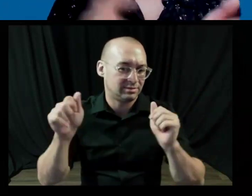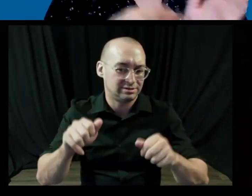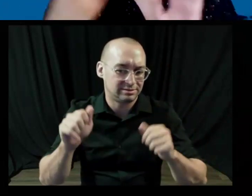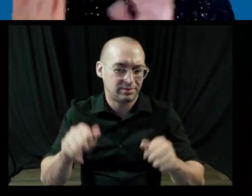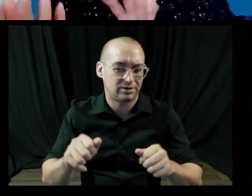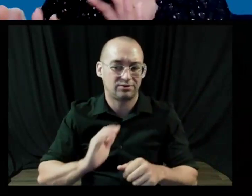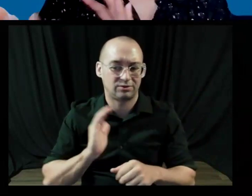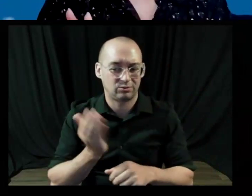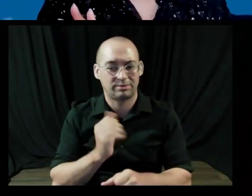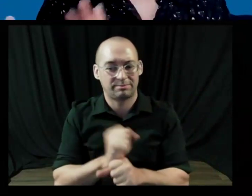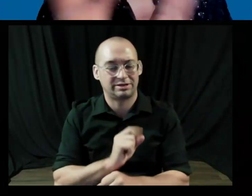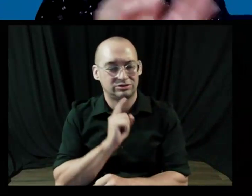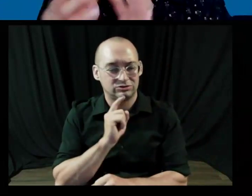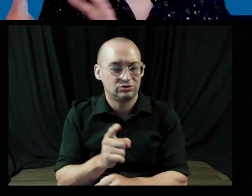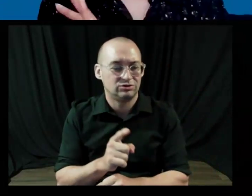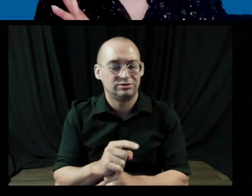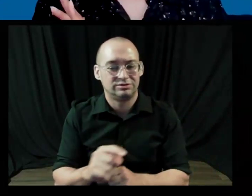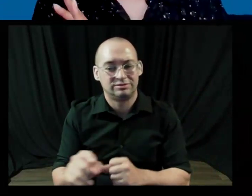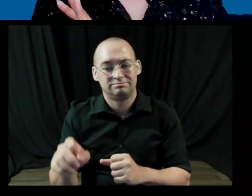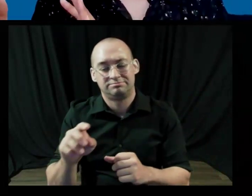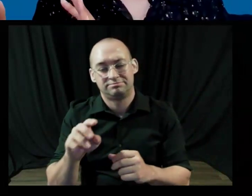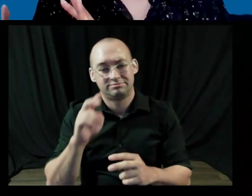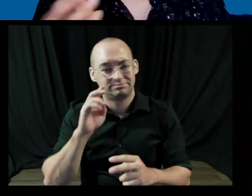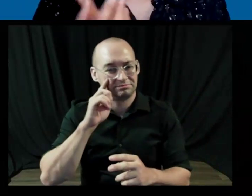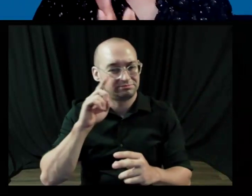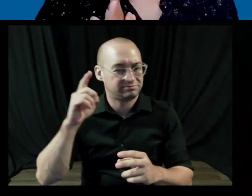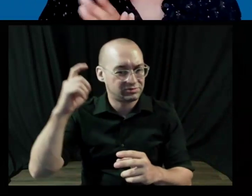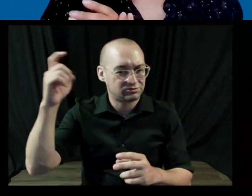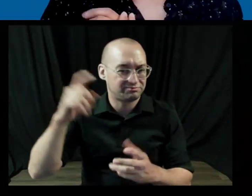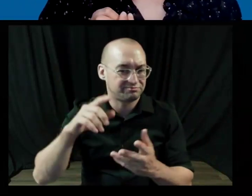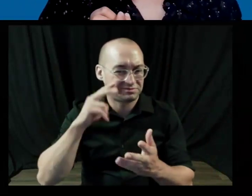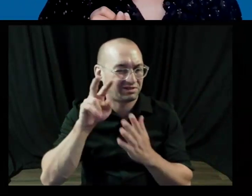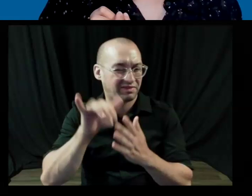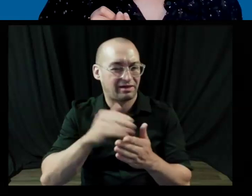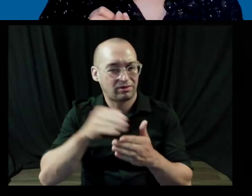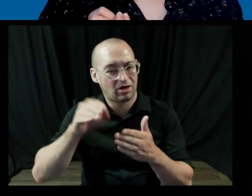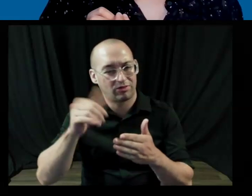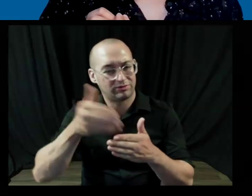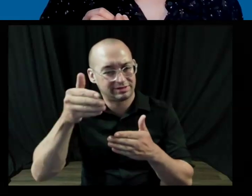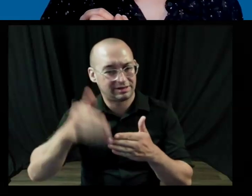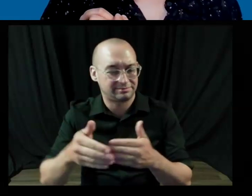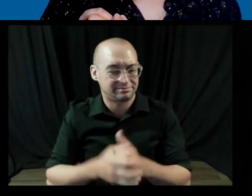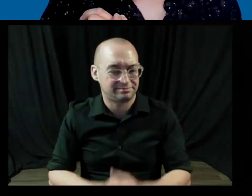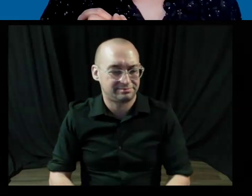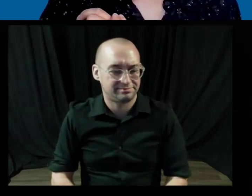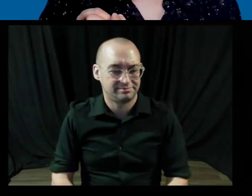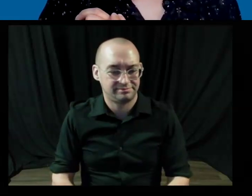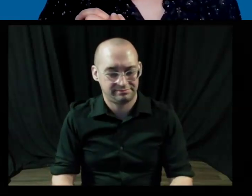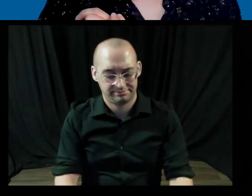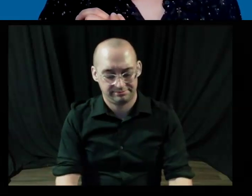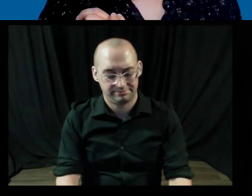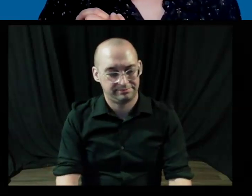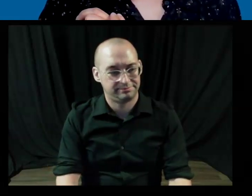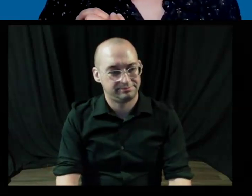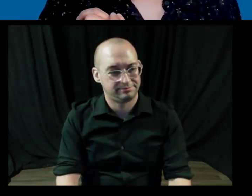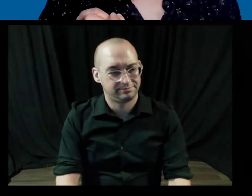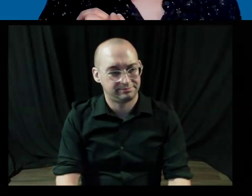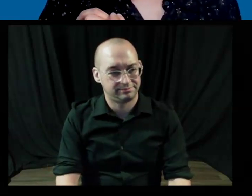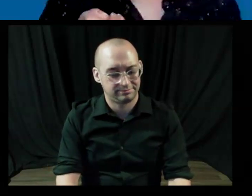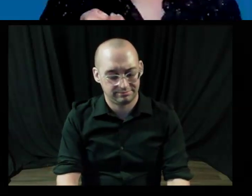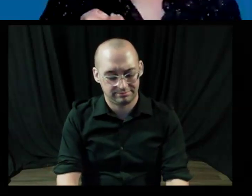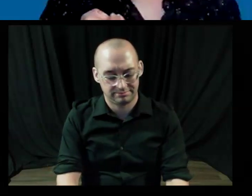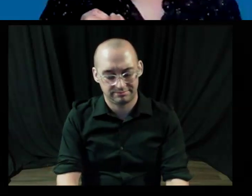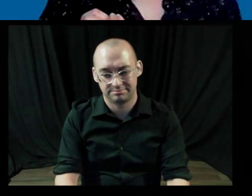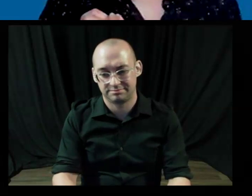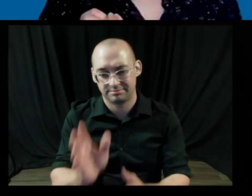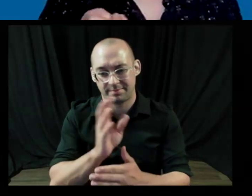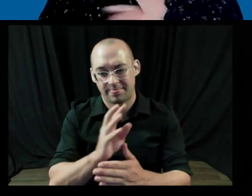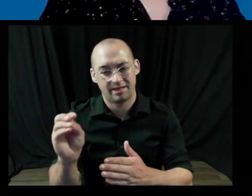make sure to visualize it on the other end. And we don't have any other hands raised,